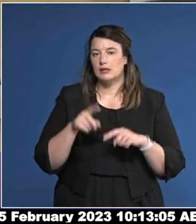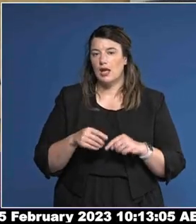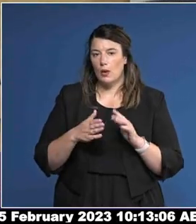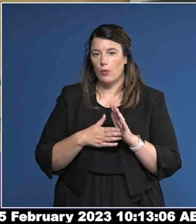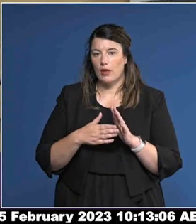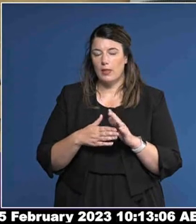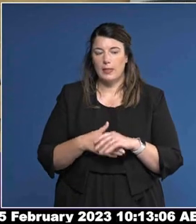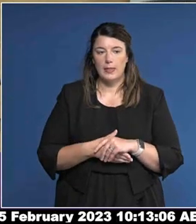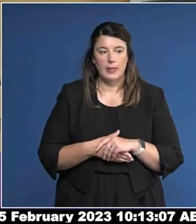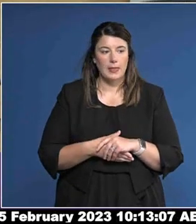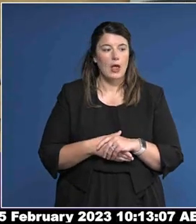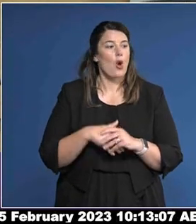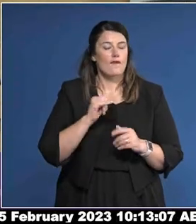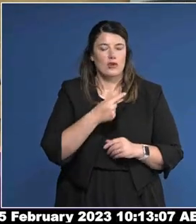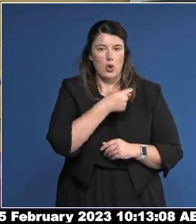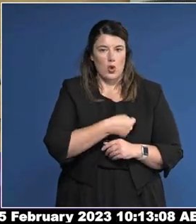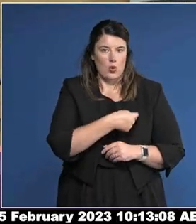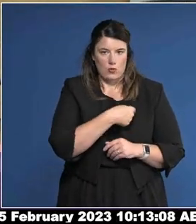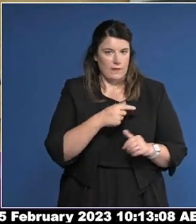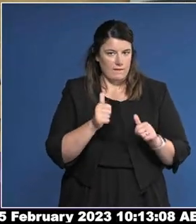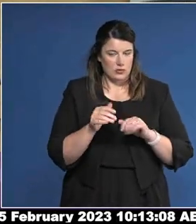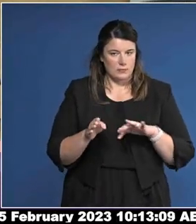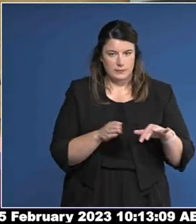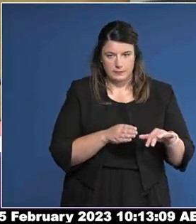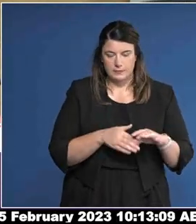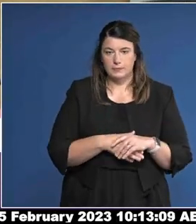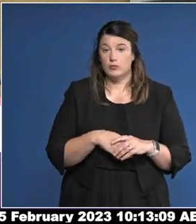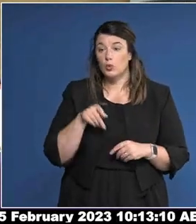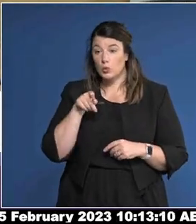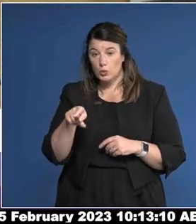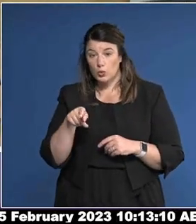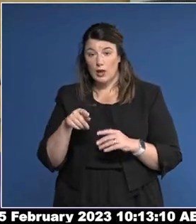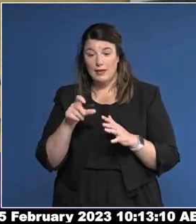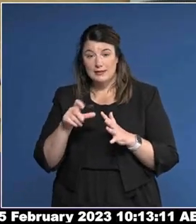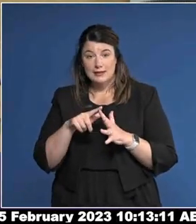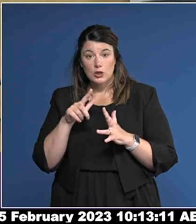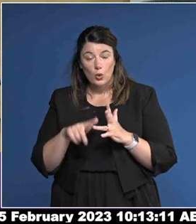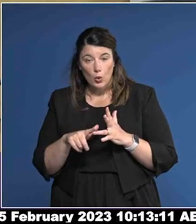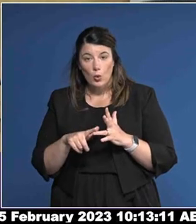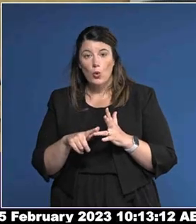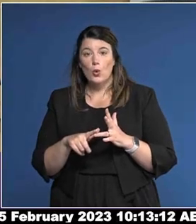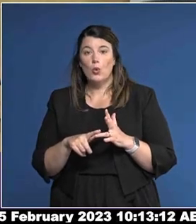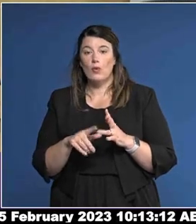I'm sorry. MS EASTMAN: So you are the CEO of an organisation called the Araluen